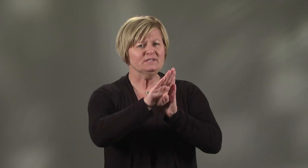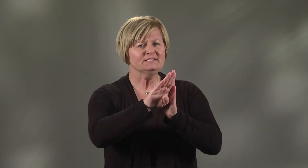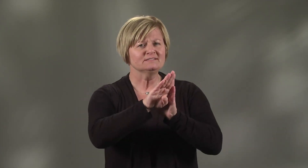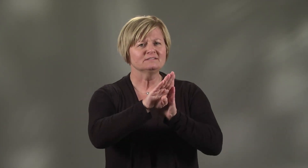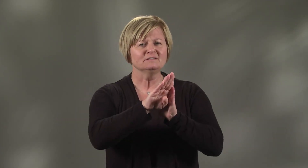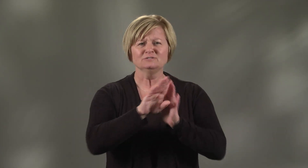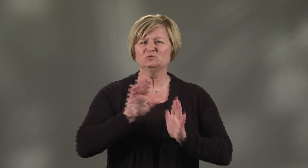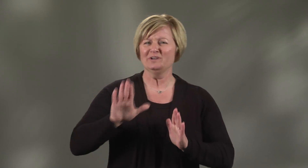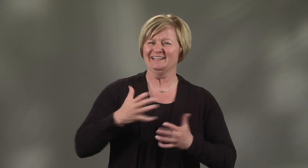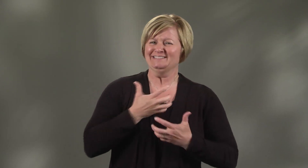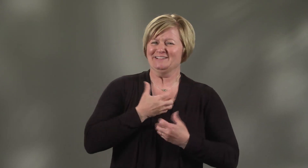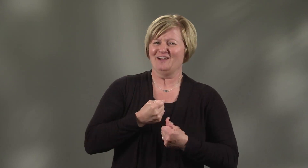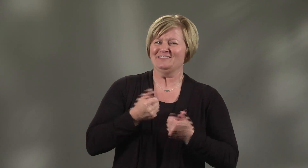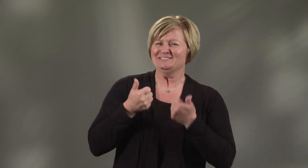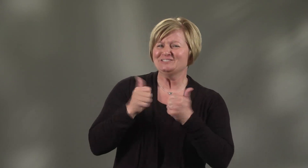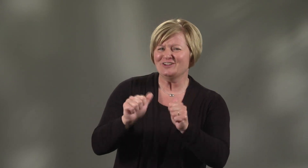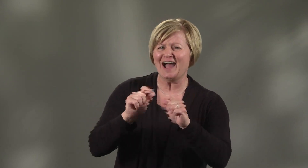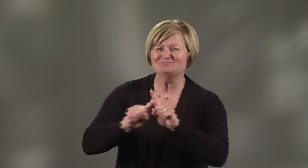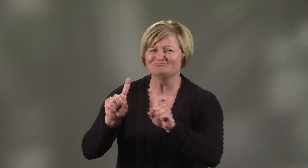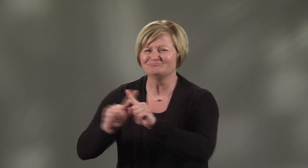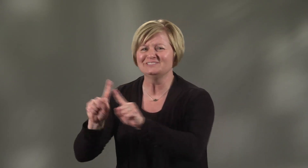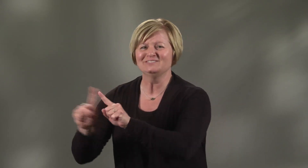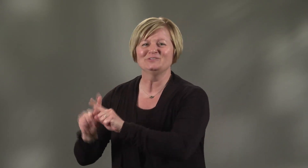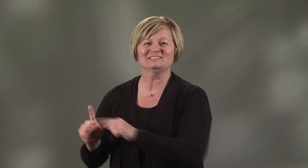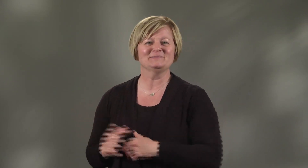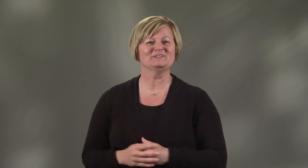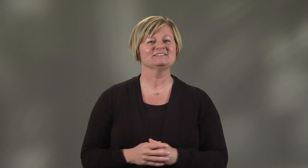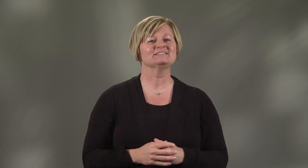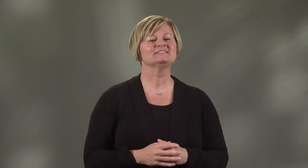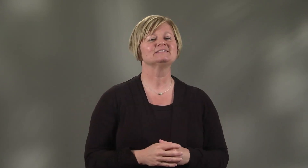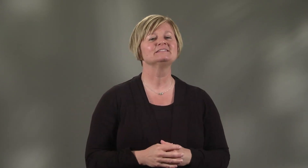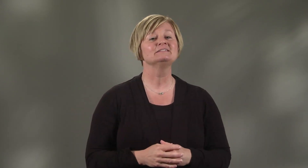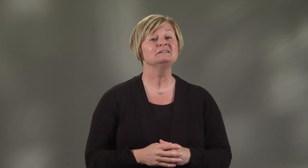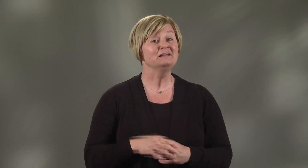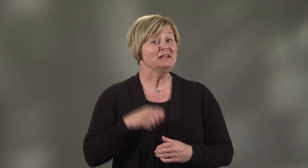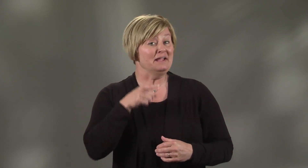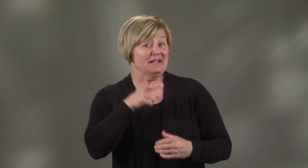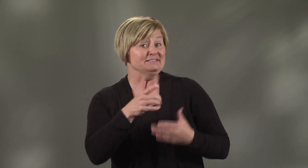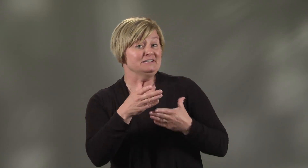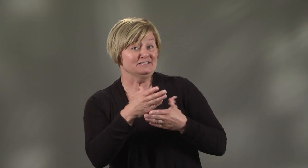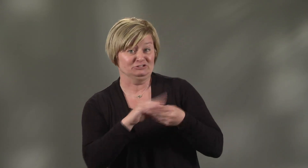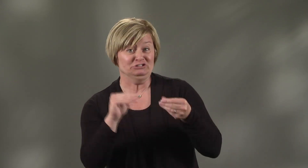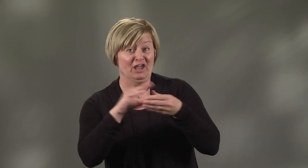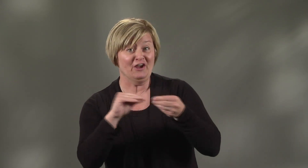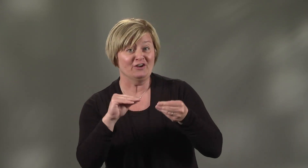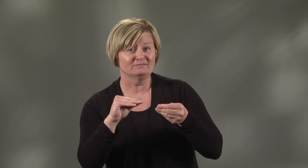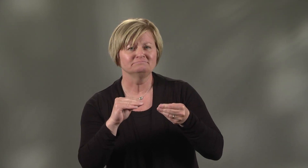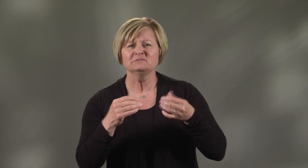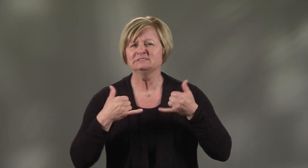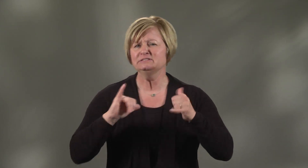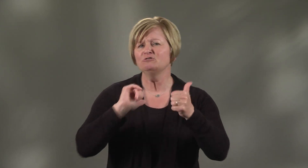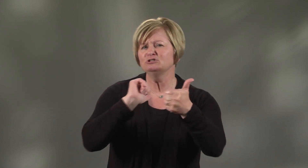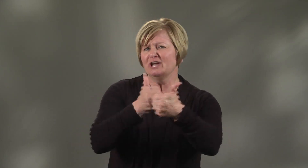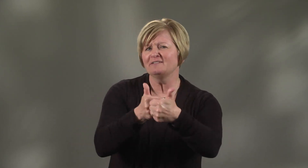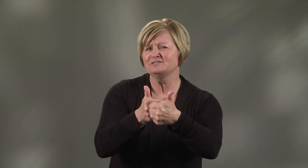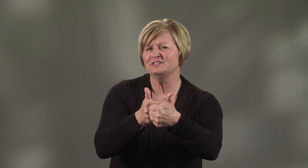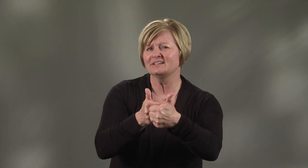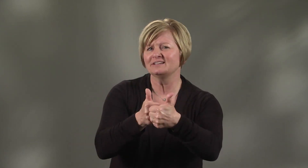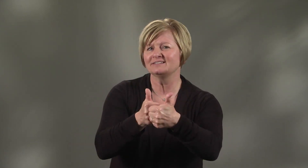so did his confidence to try new experiences. As he shared, it is still challenging for him,